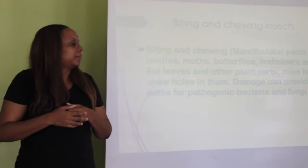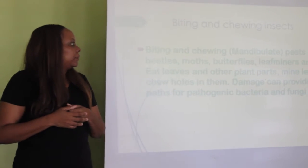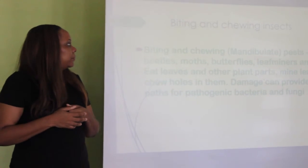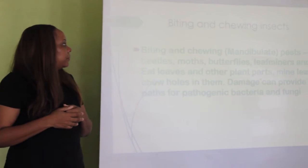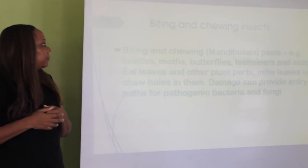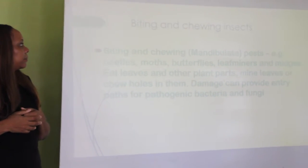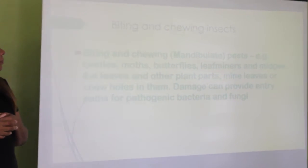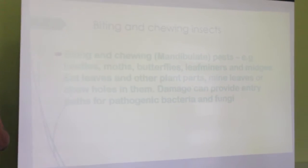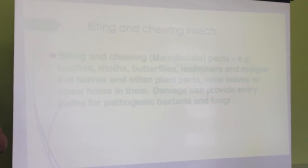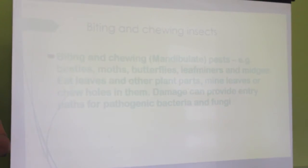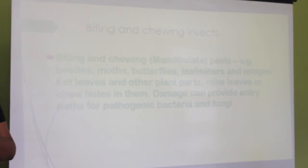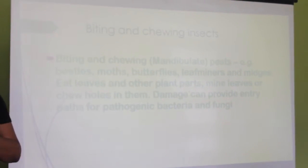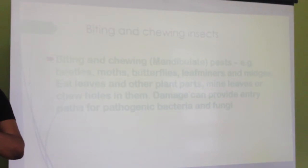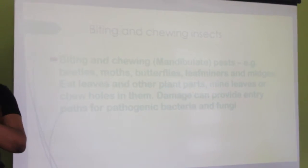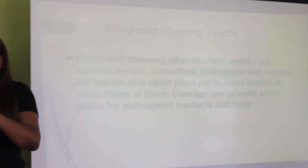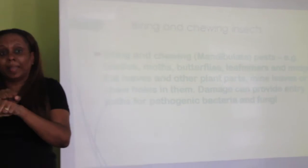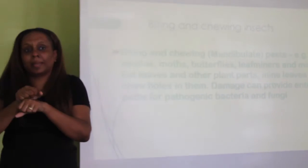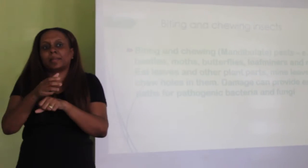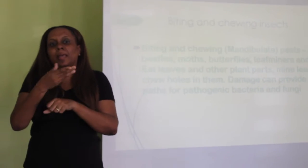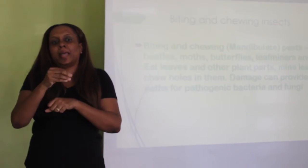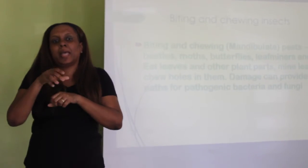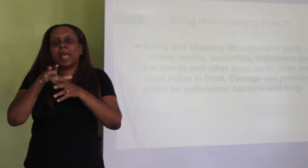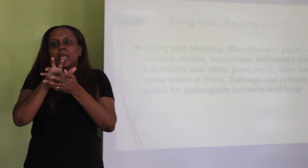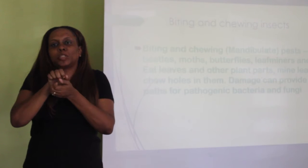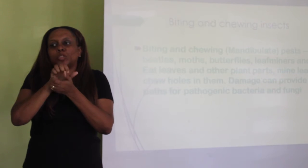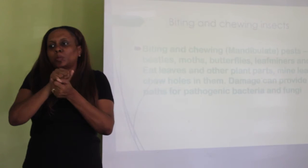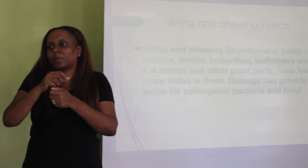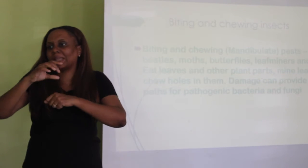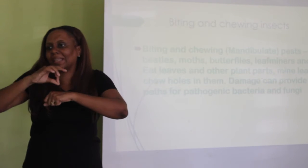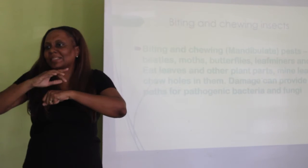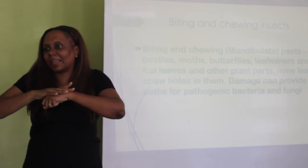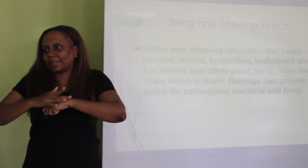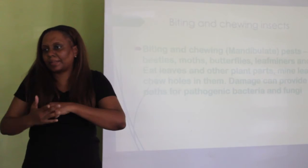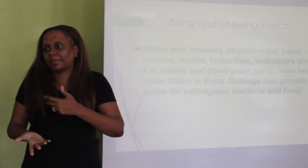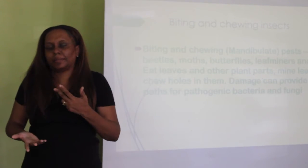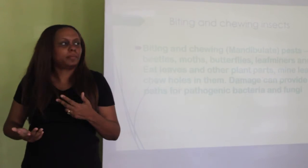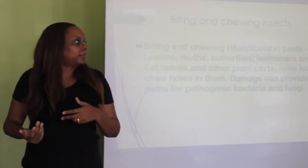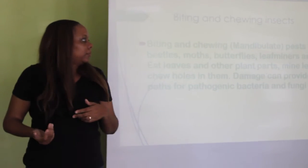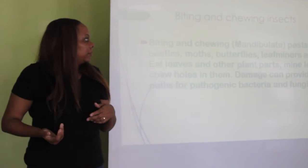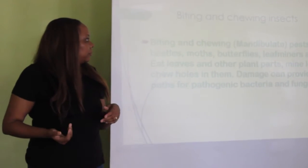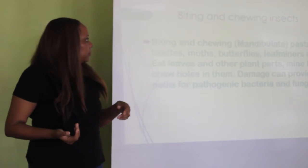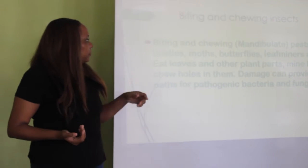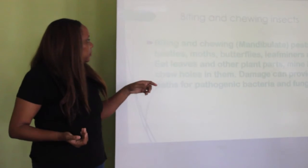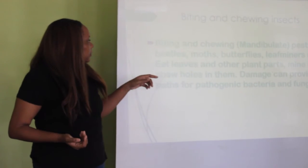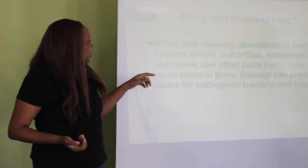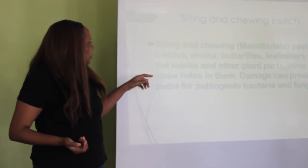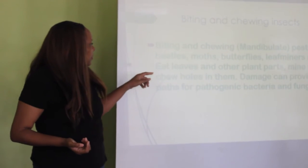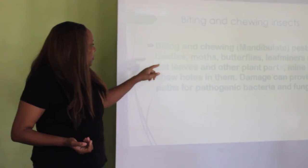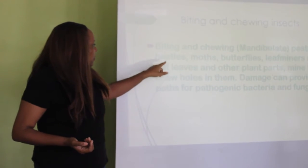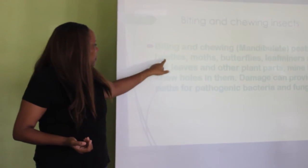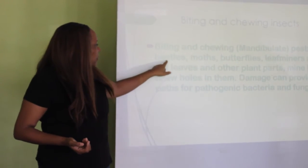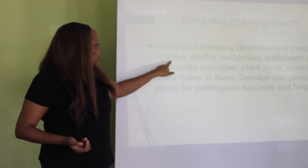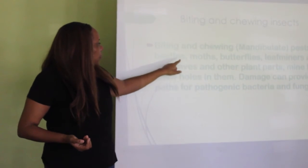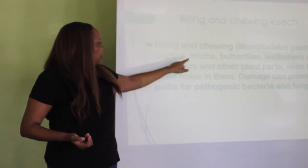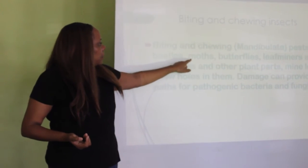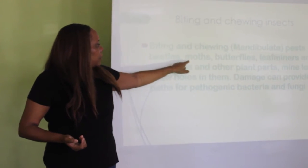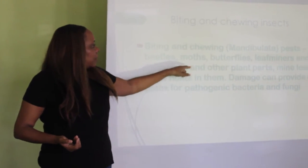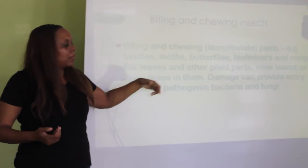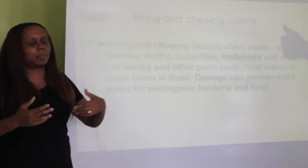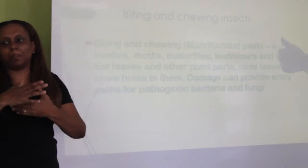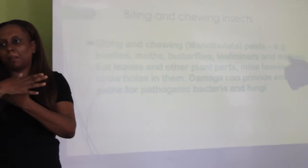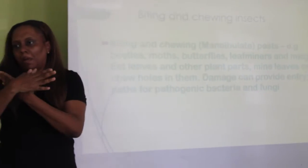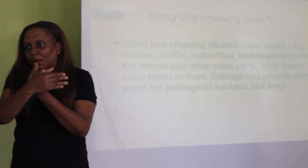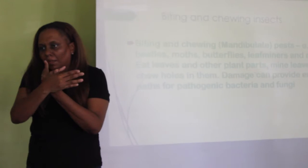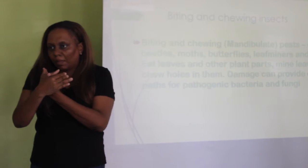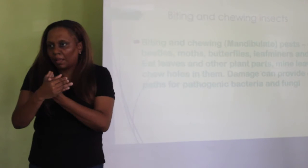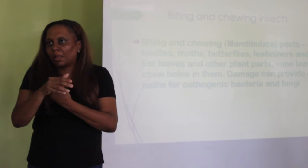got biting and chewing incense so that you have here beetles leaf miner butterflies marks all of